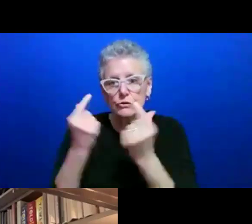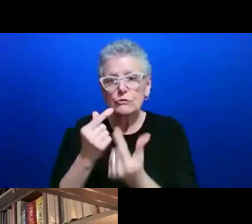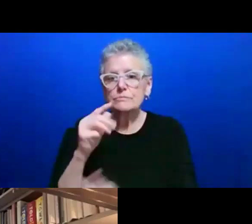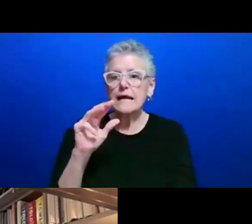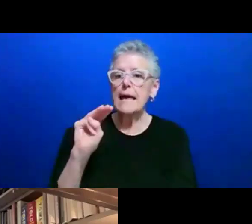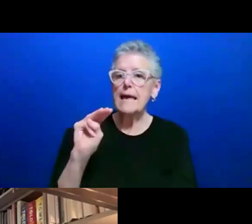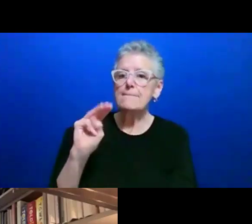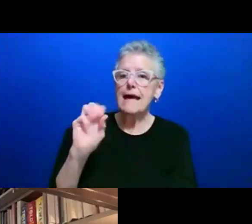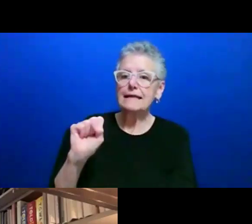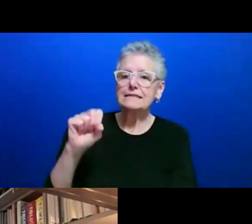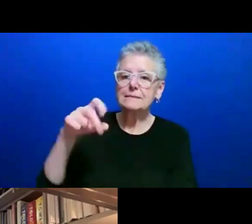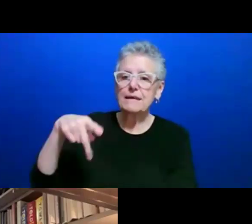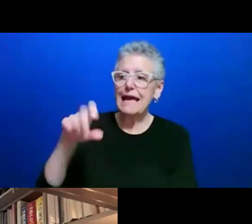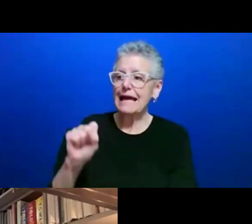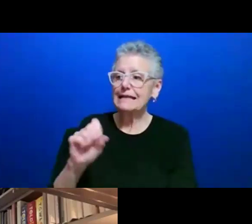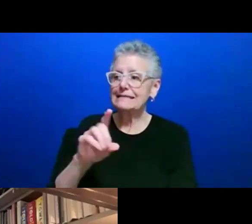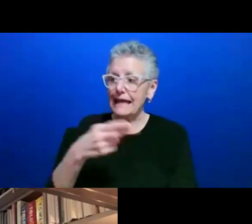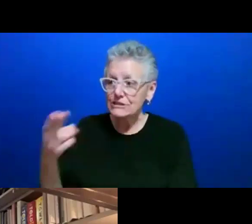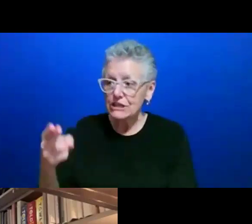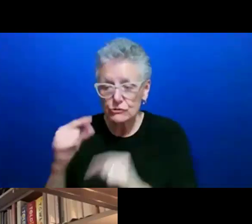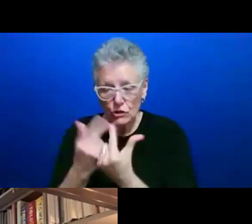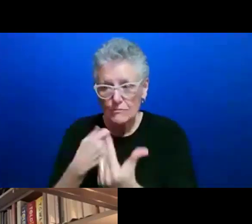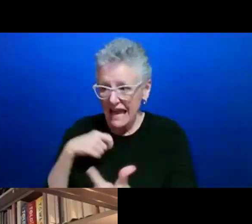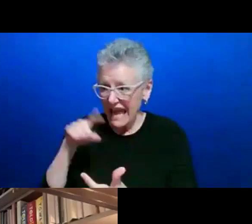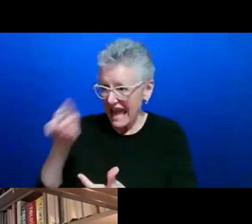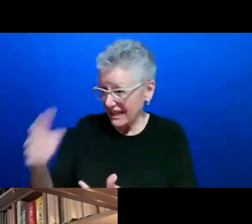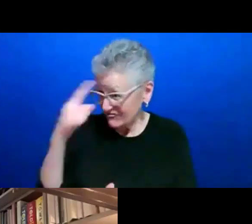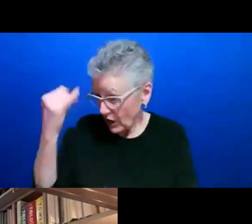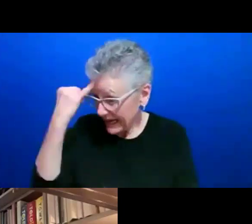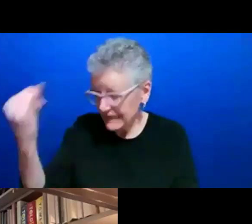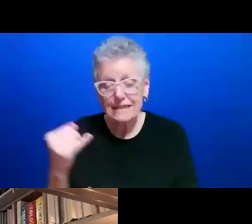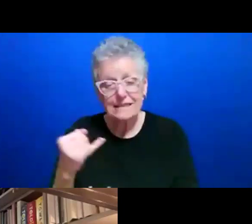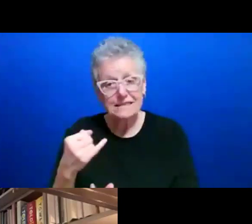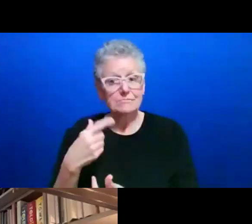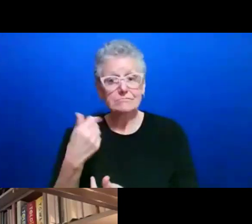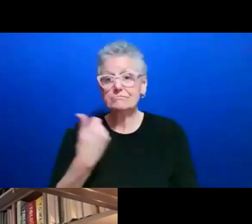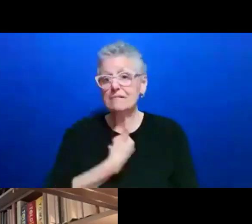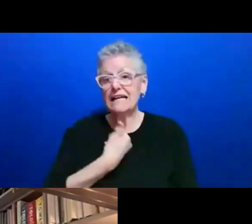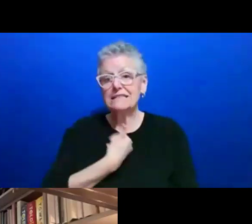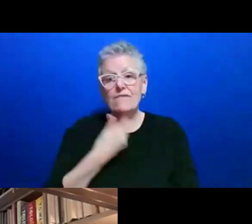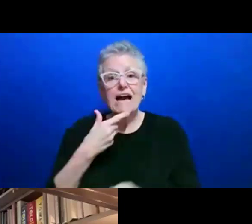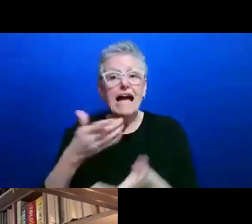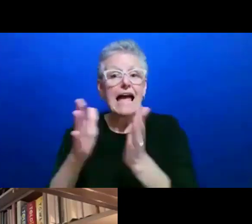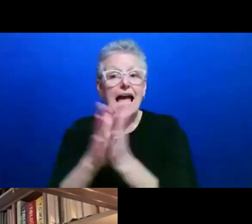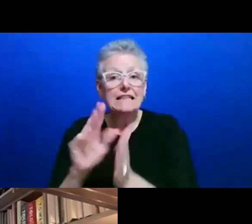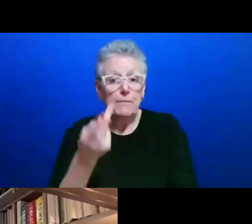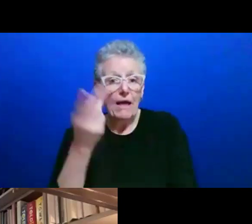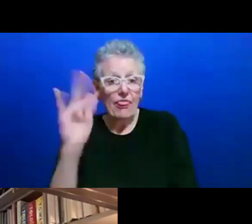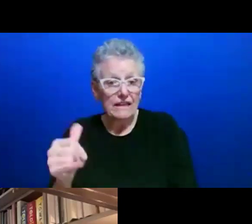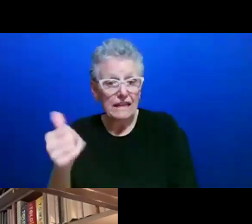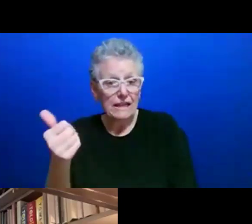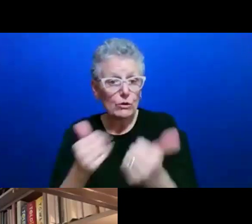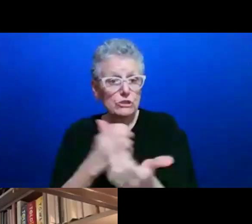and asking for ideas, even-- like, I had asked Bethany what curriculums she was using during early on